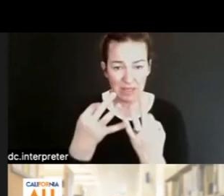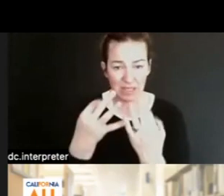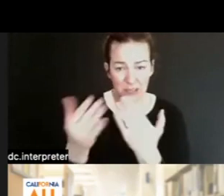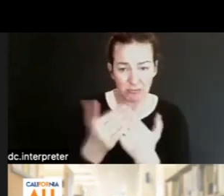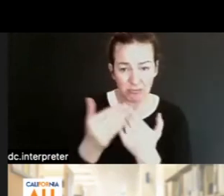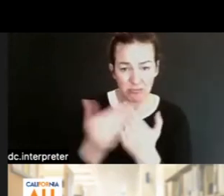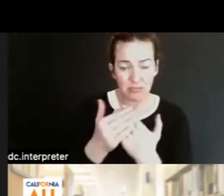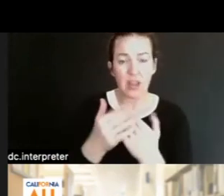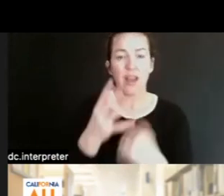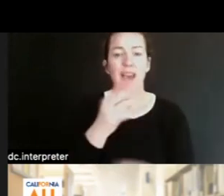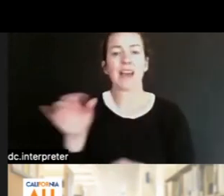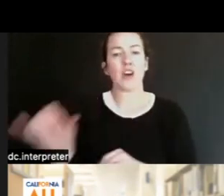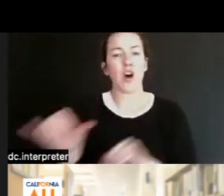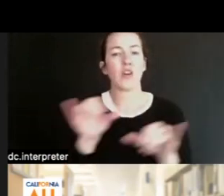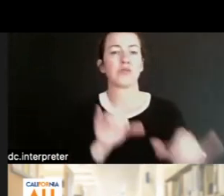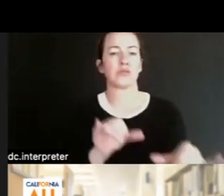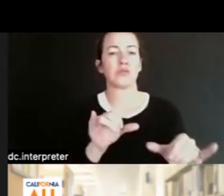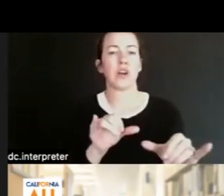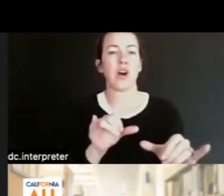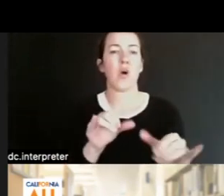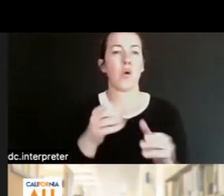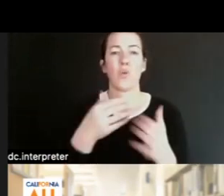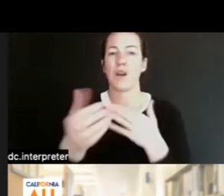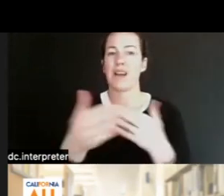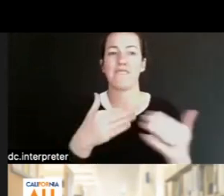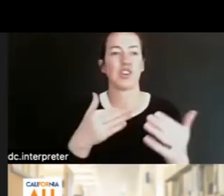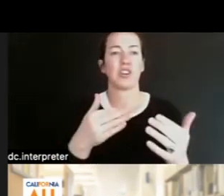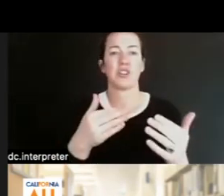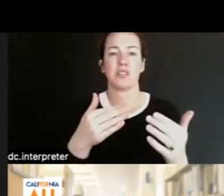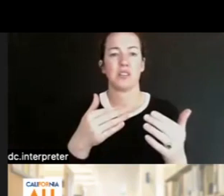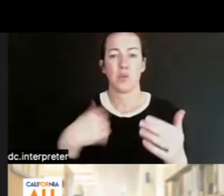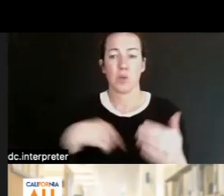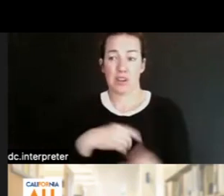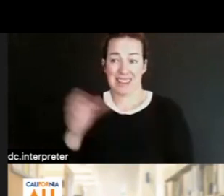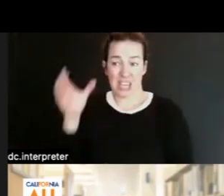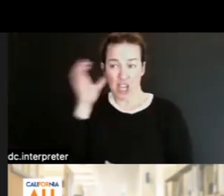our workshops, but then also taking whatever we were listening to and taking it out into